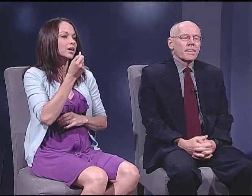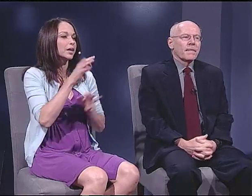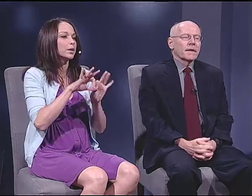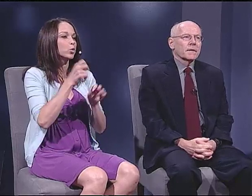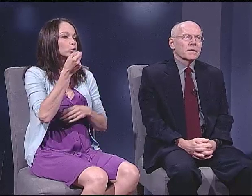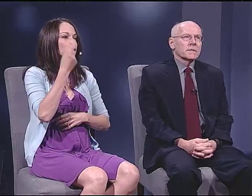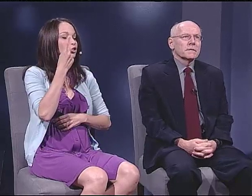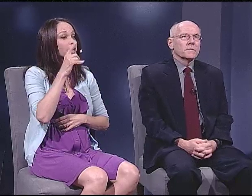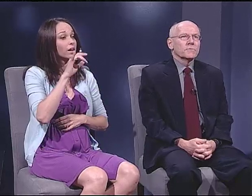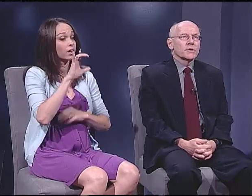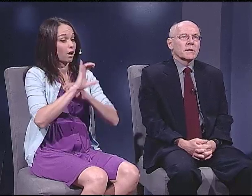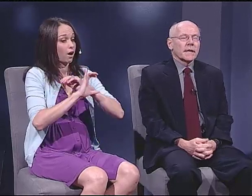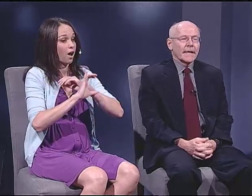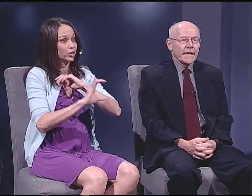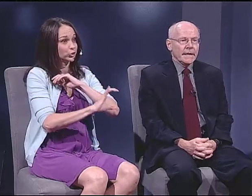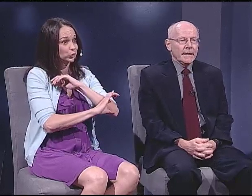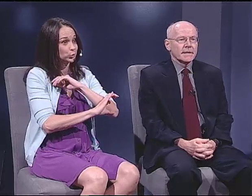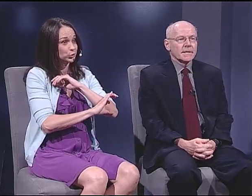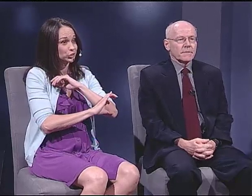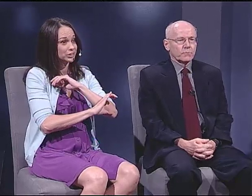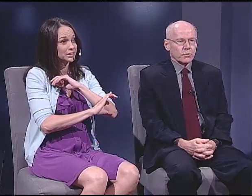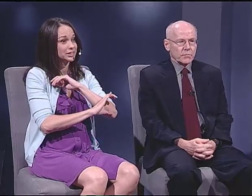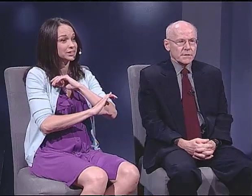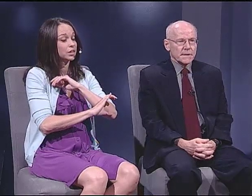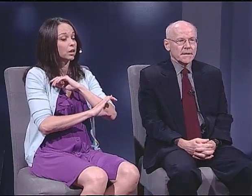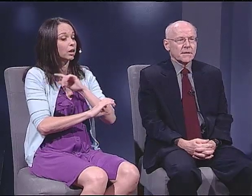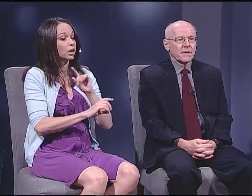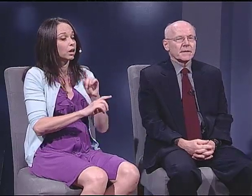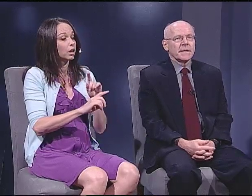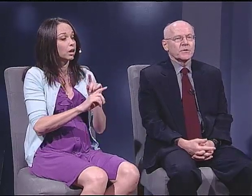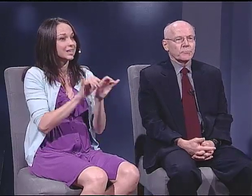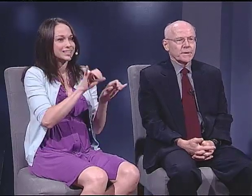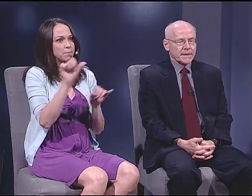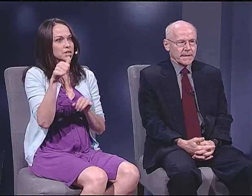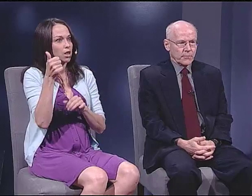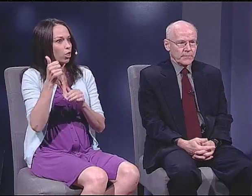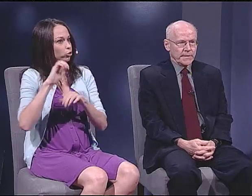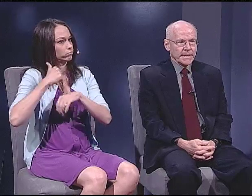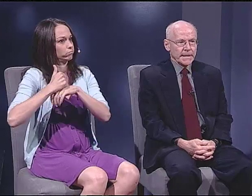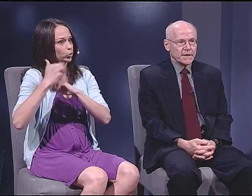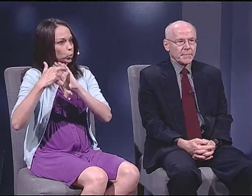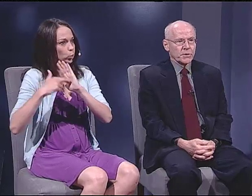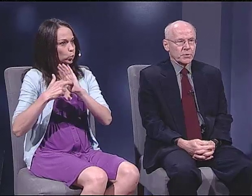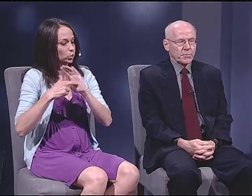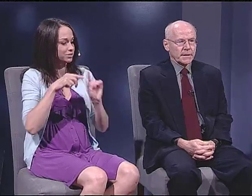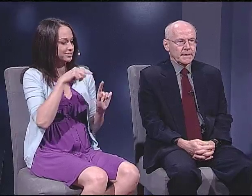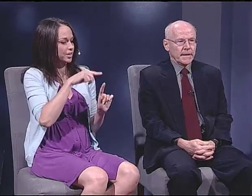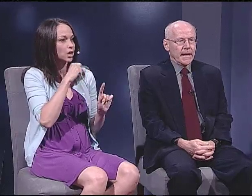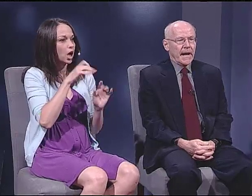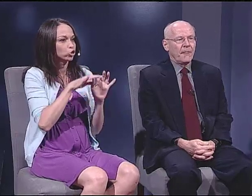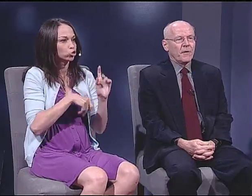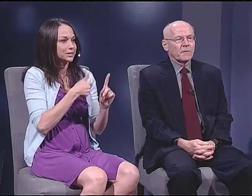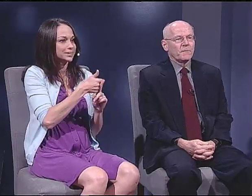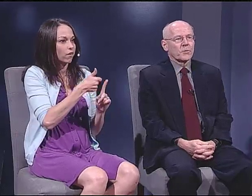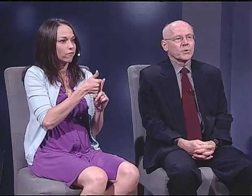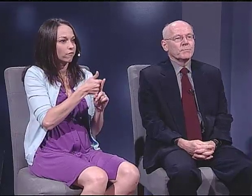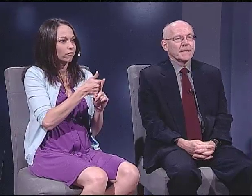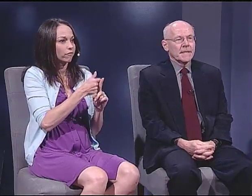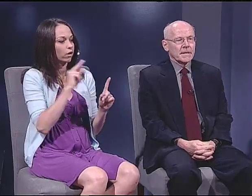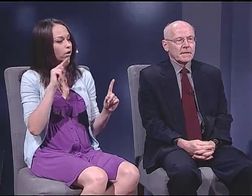that the constitution, like any set of rules does not interpret itself. It needs to be interpreted and therefore you begin